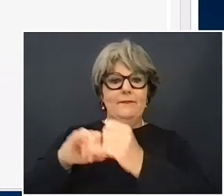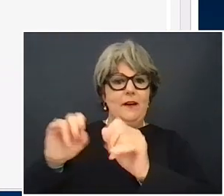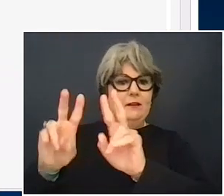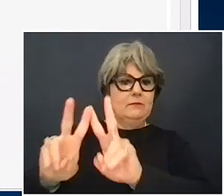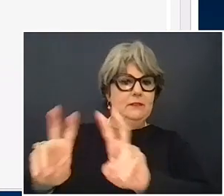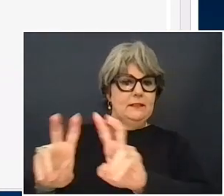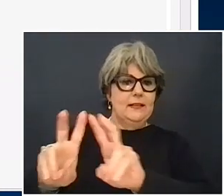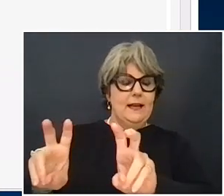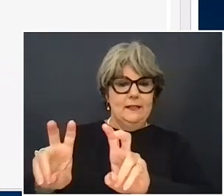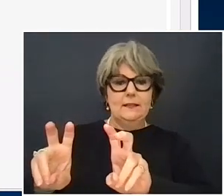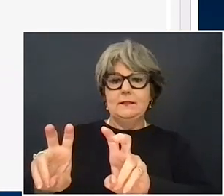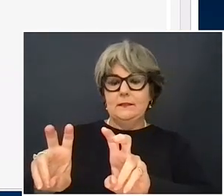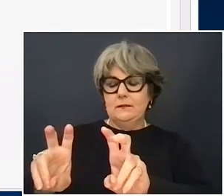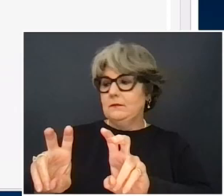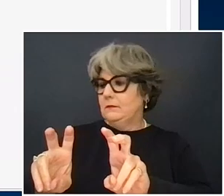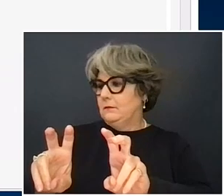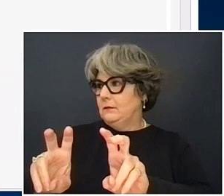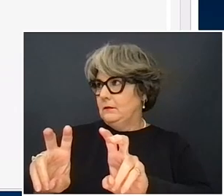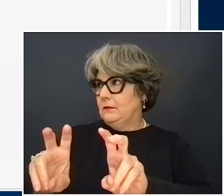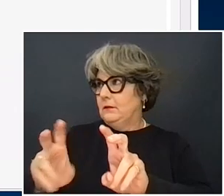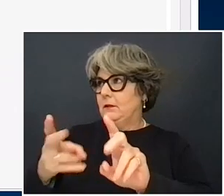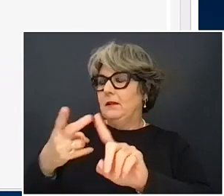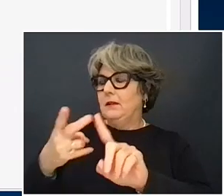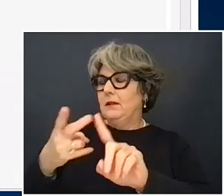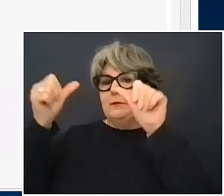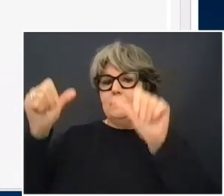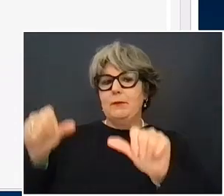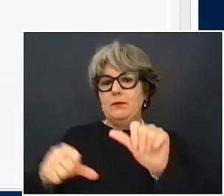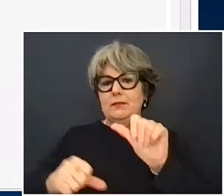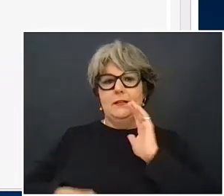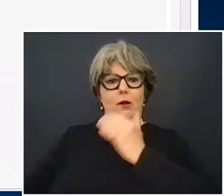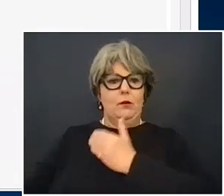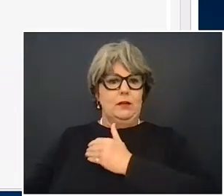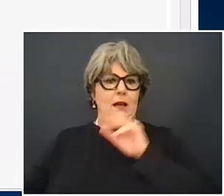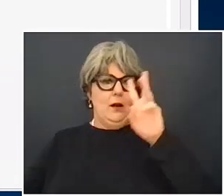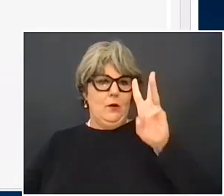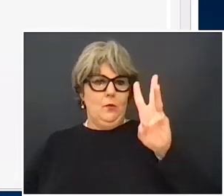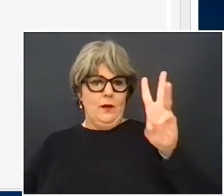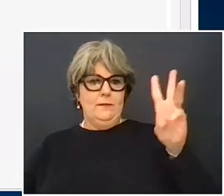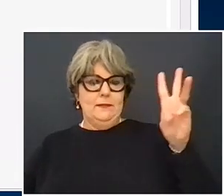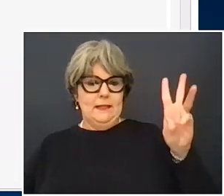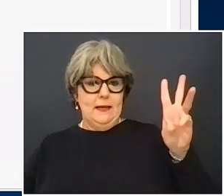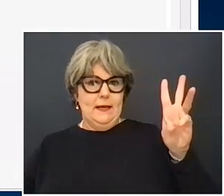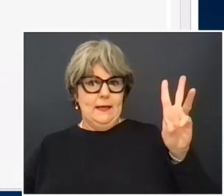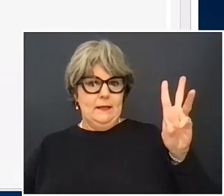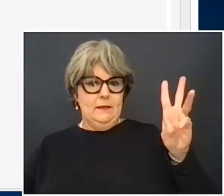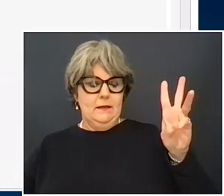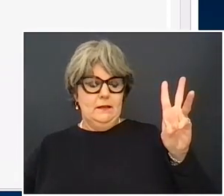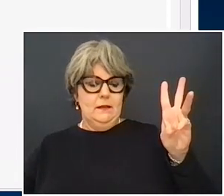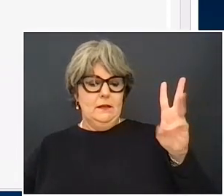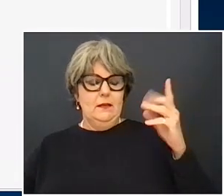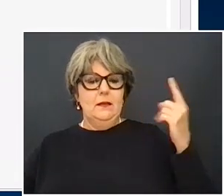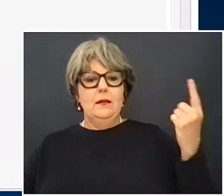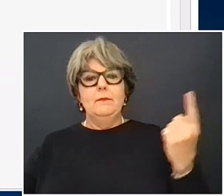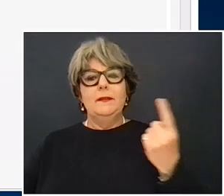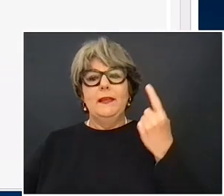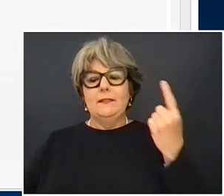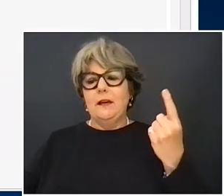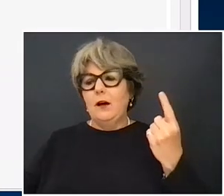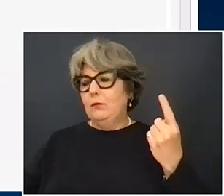There's a posting on our website at that time, but that's only of the Department's